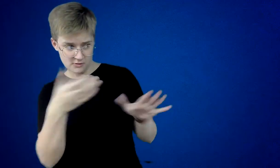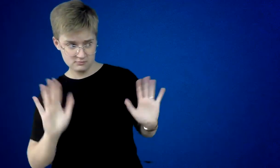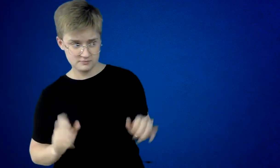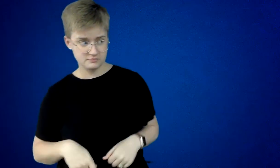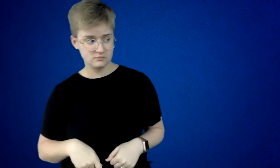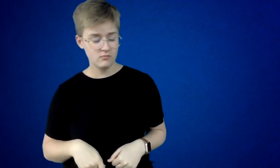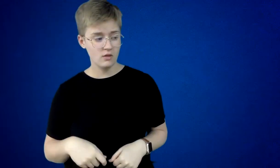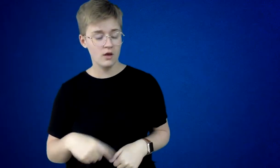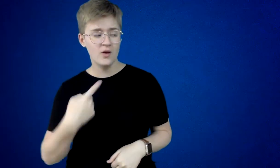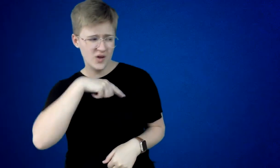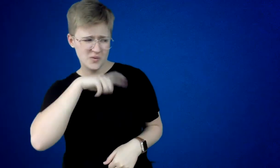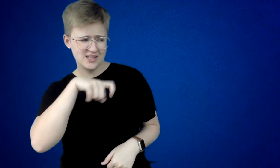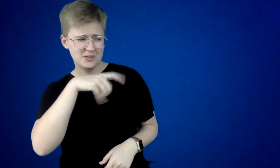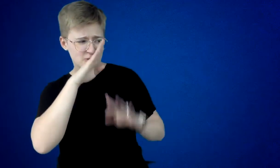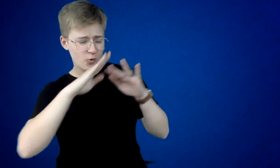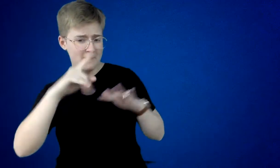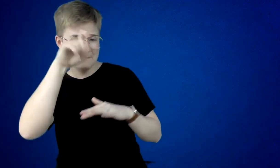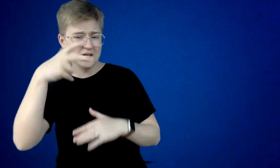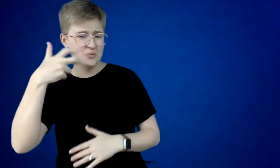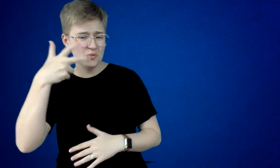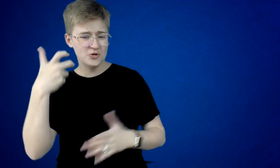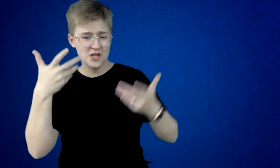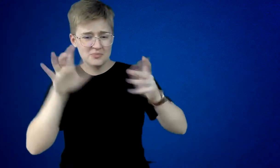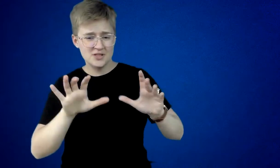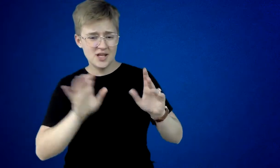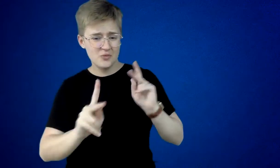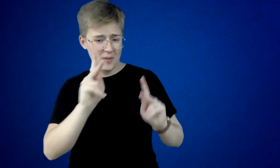we got to be quiet because Beauchamp don’t want people walking around on his land.”